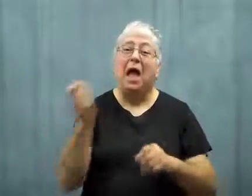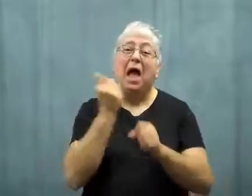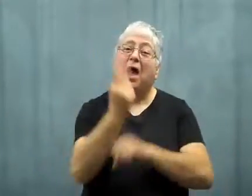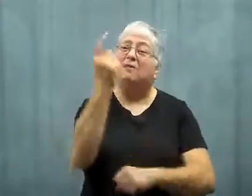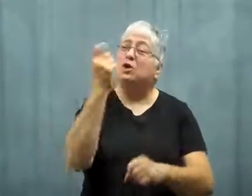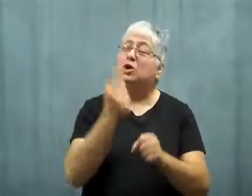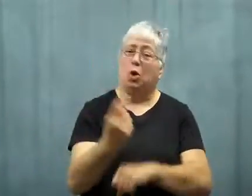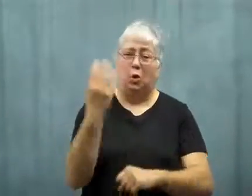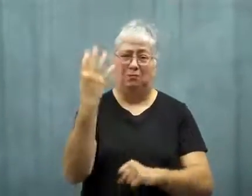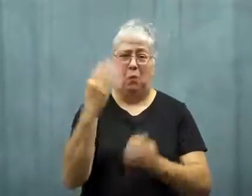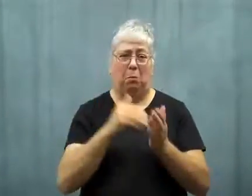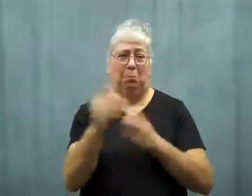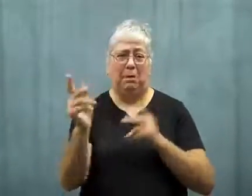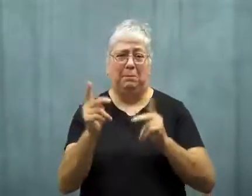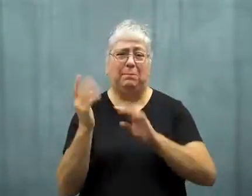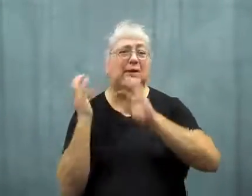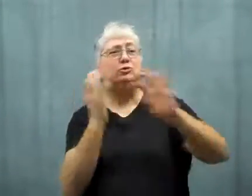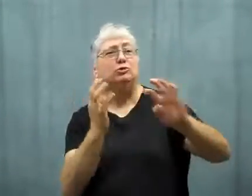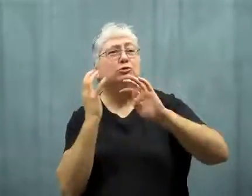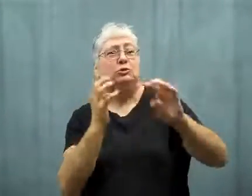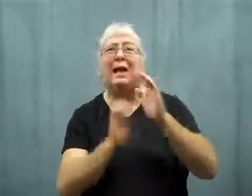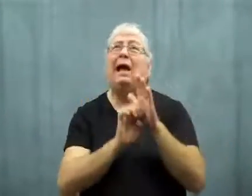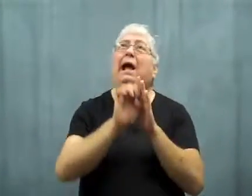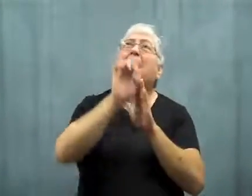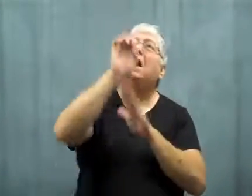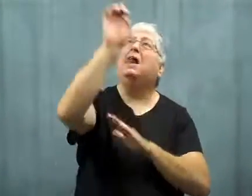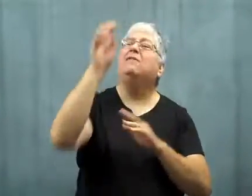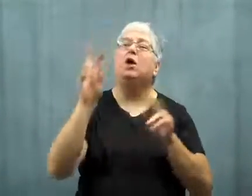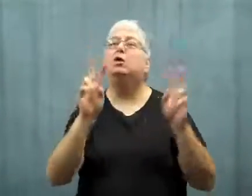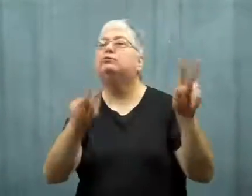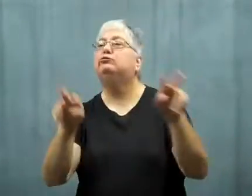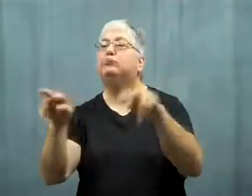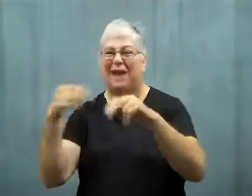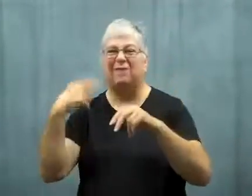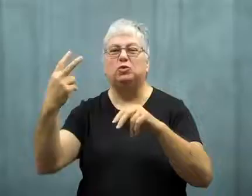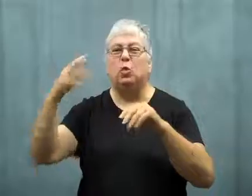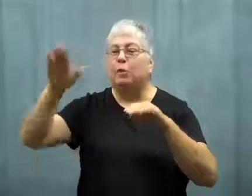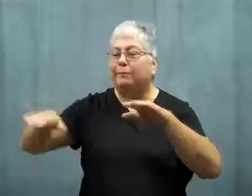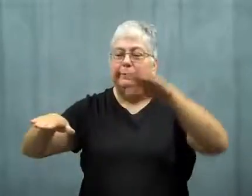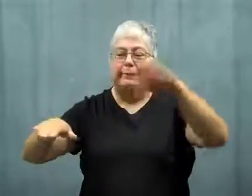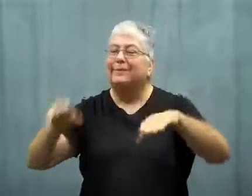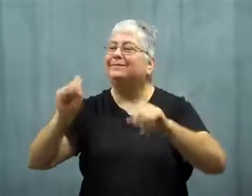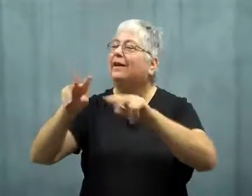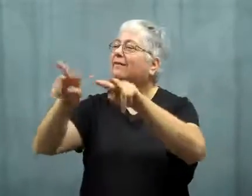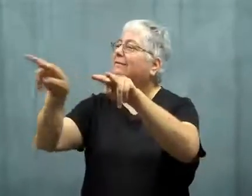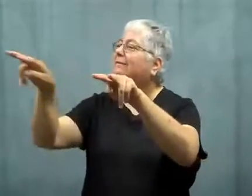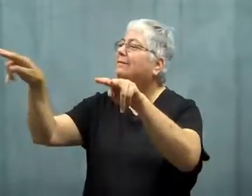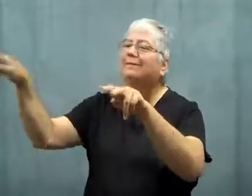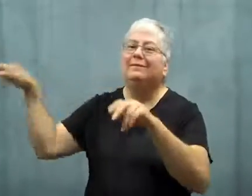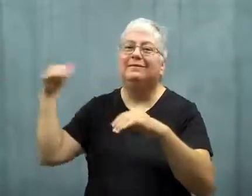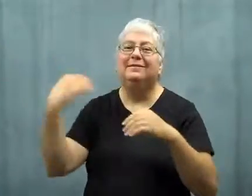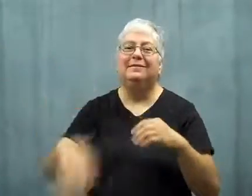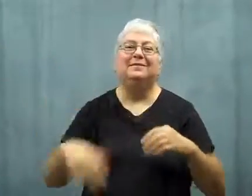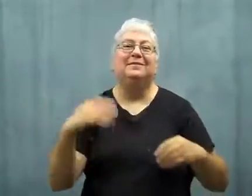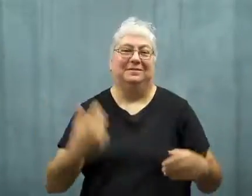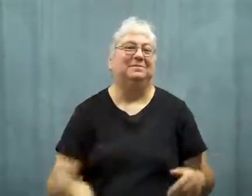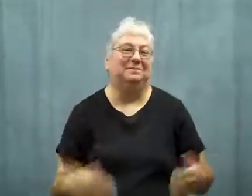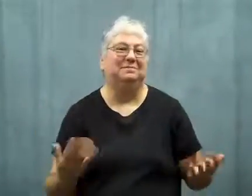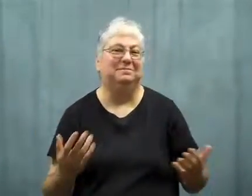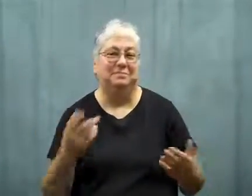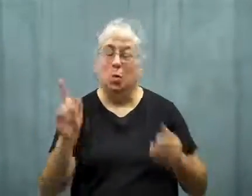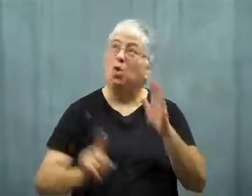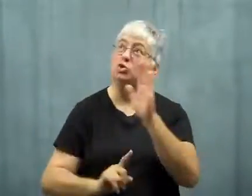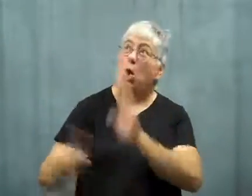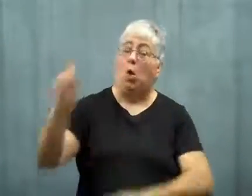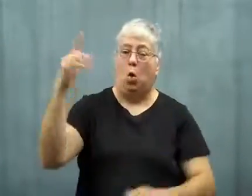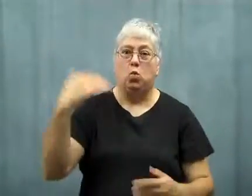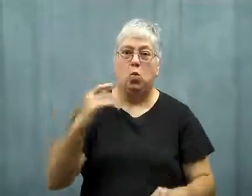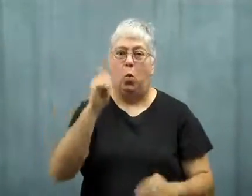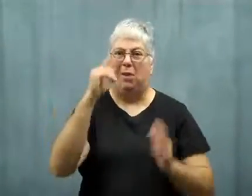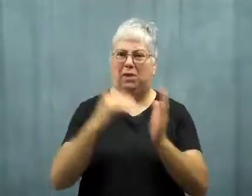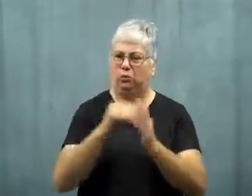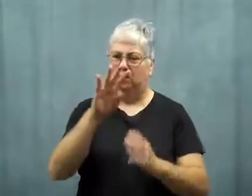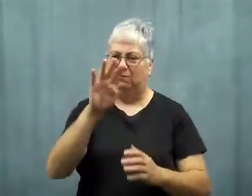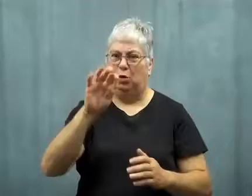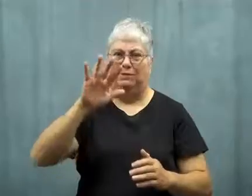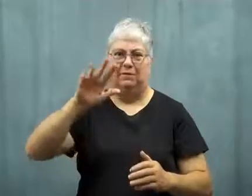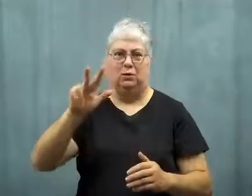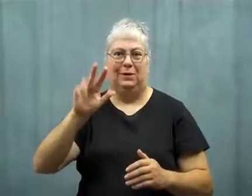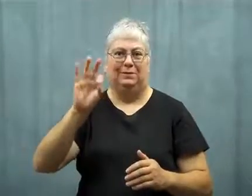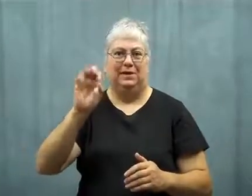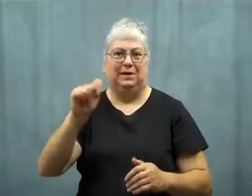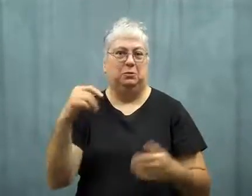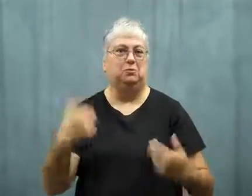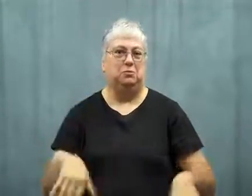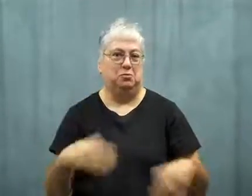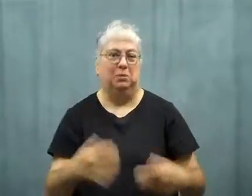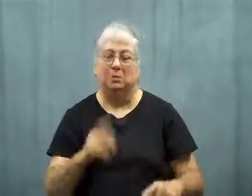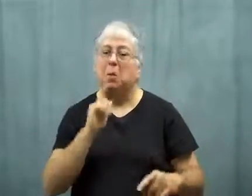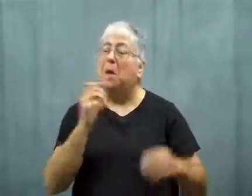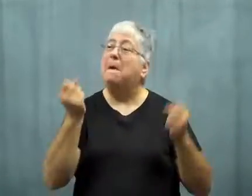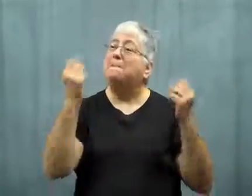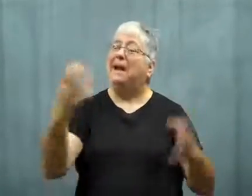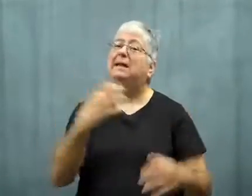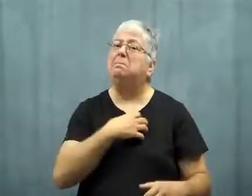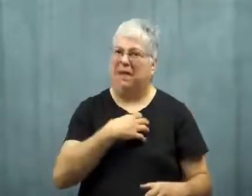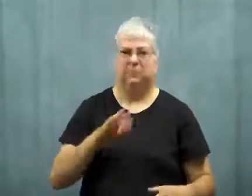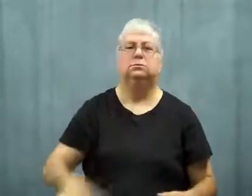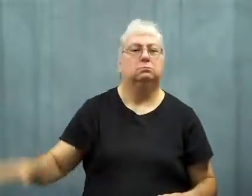4 million people ride up to the two observation decks every year.